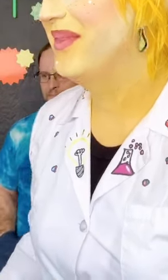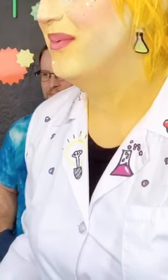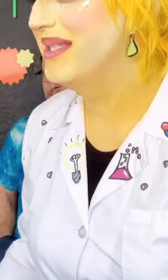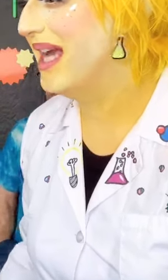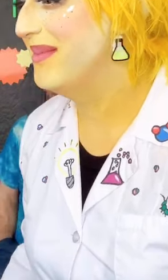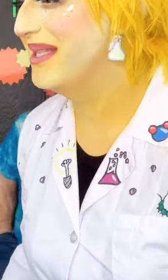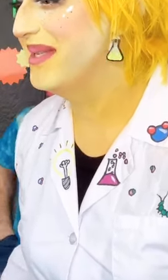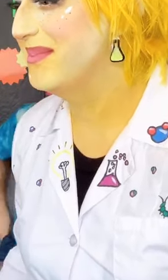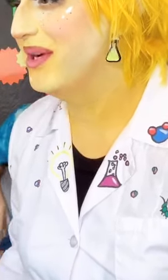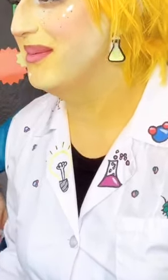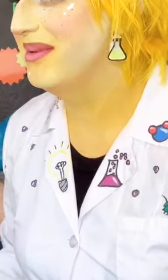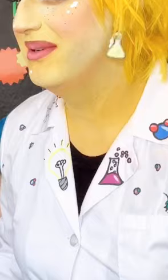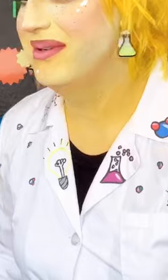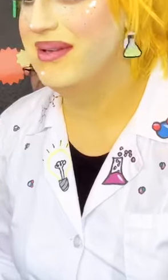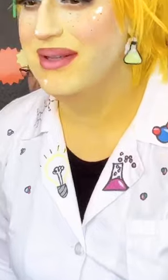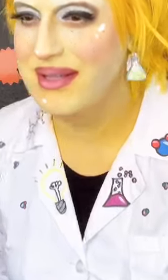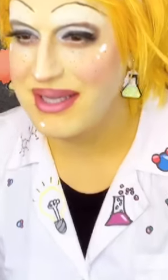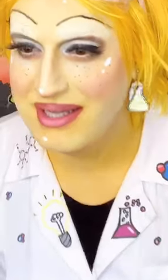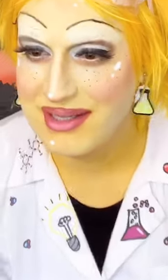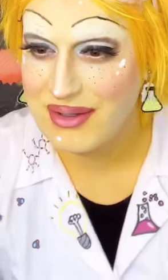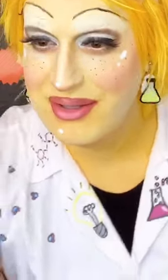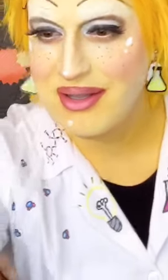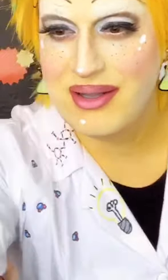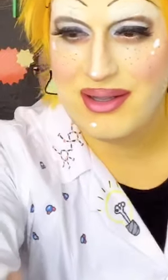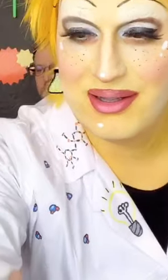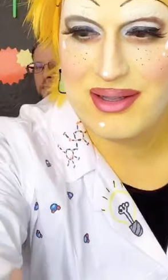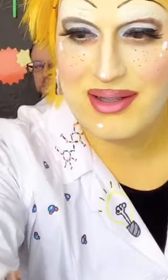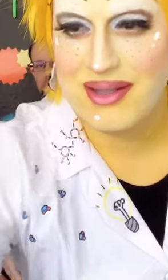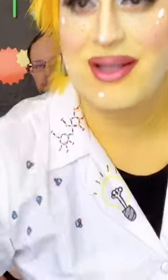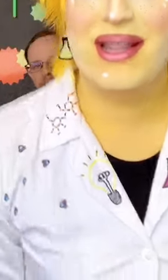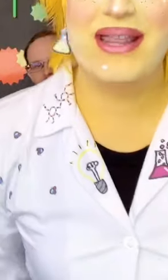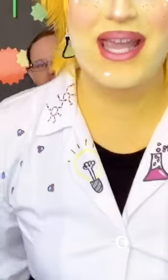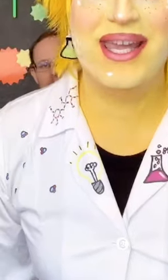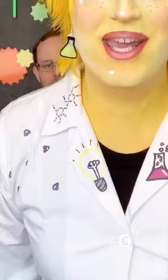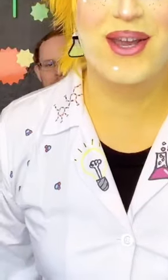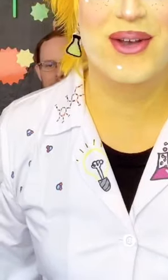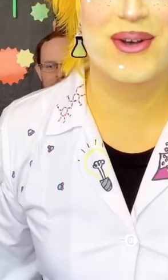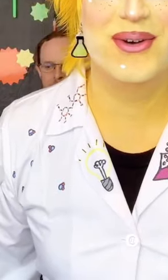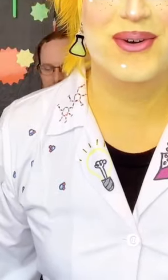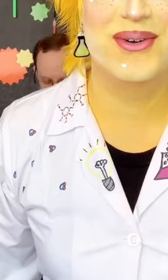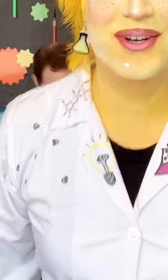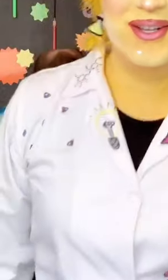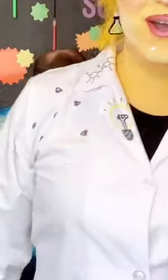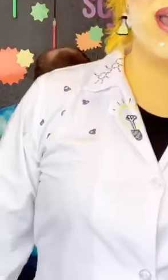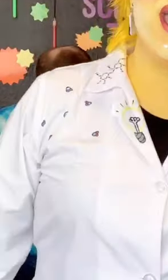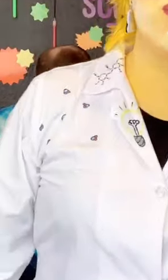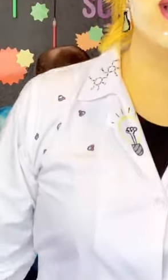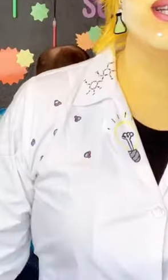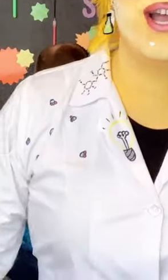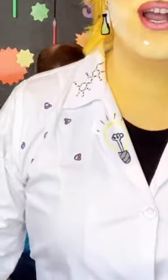What time is it Miss Barb? BARB: Miss Cali, it is 11:31. CALI: Thank you! Okay! We're going to start